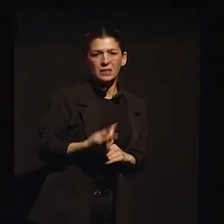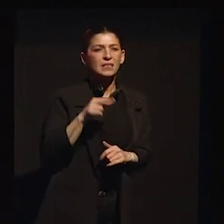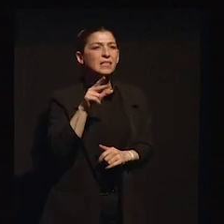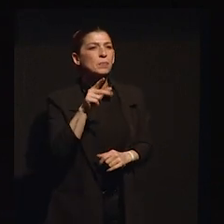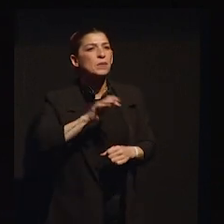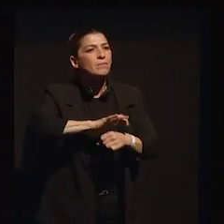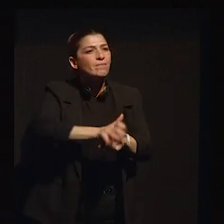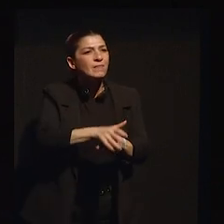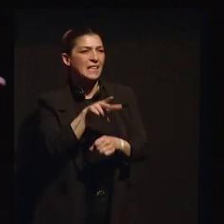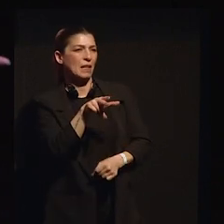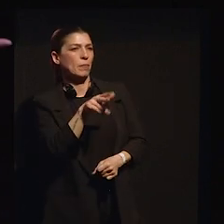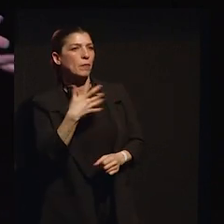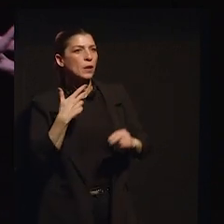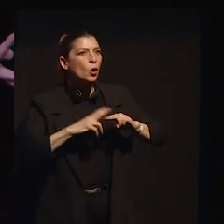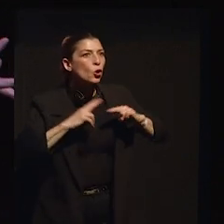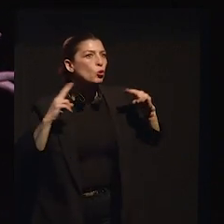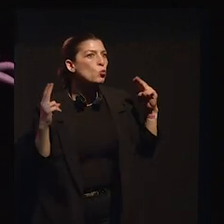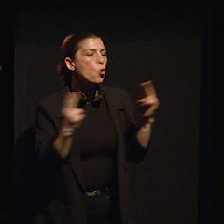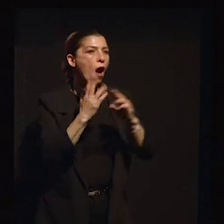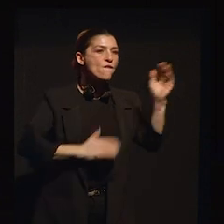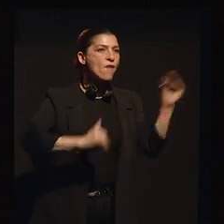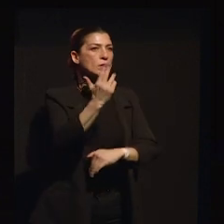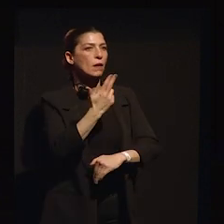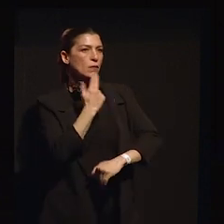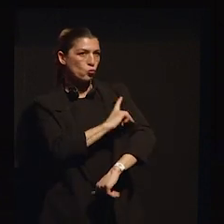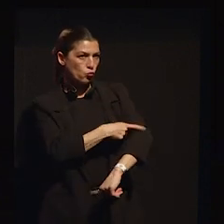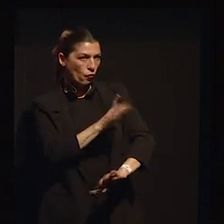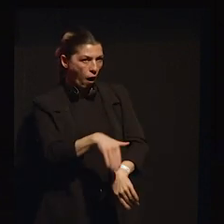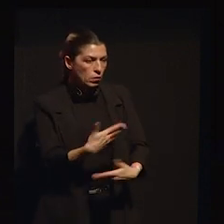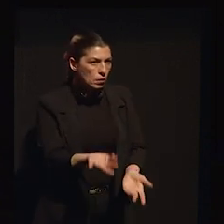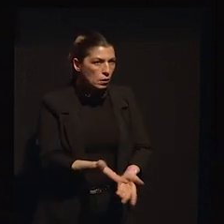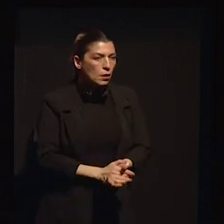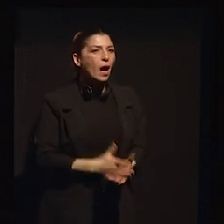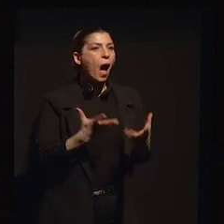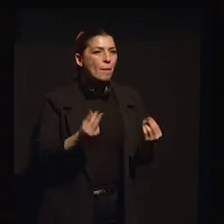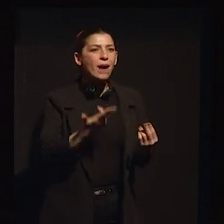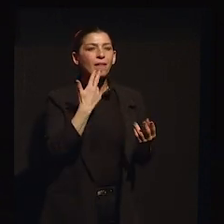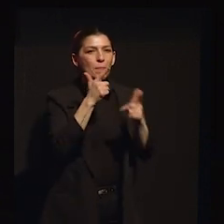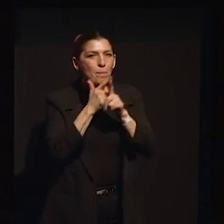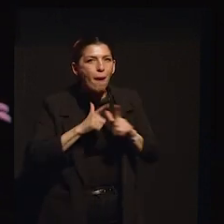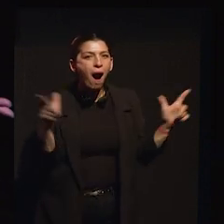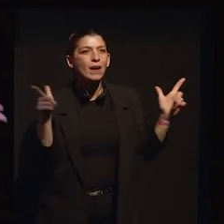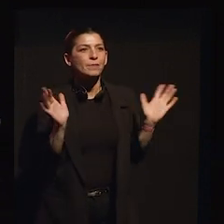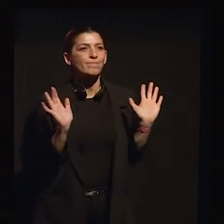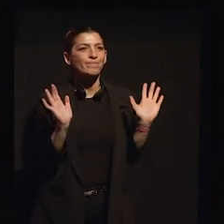And very interestingly, we are treated as if we are a minority. In fact, we are quite a big chunk of the world population.